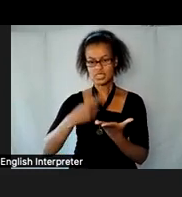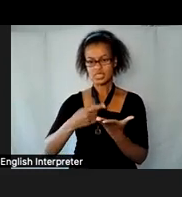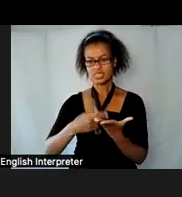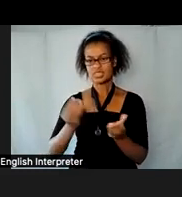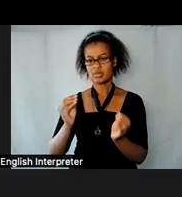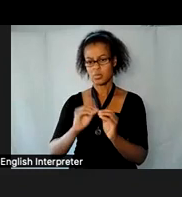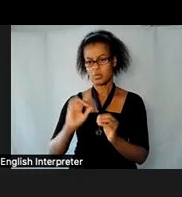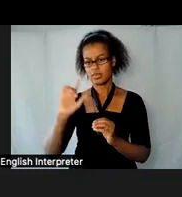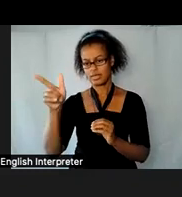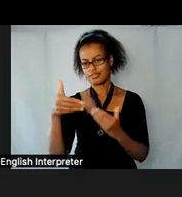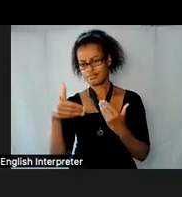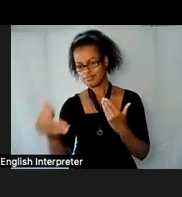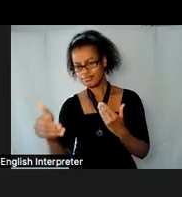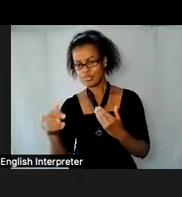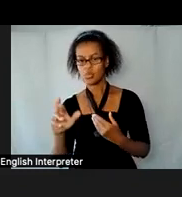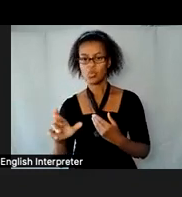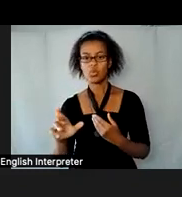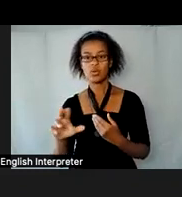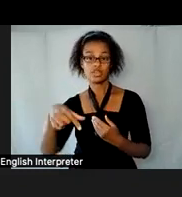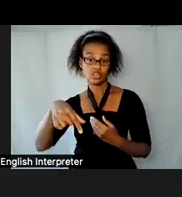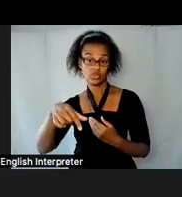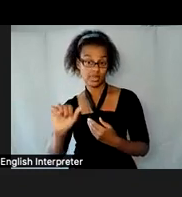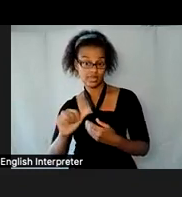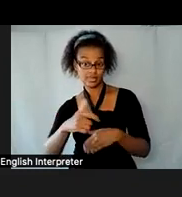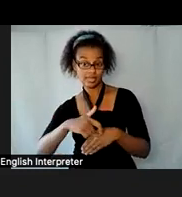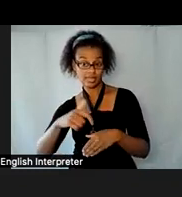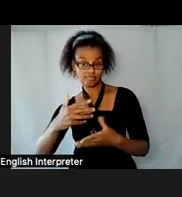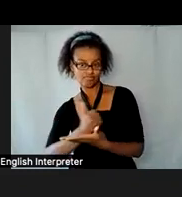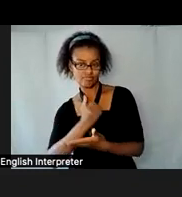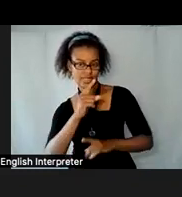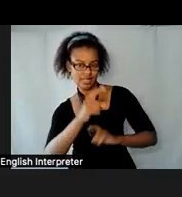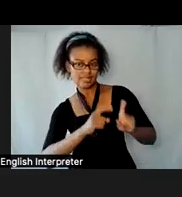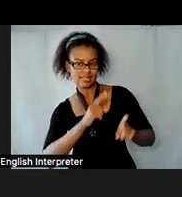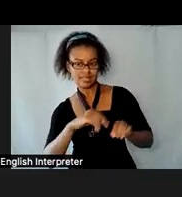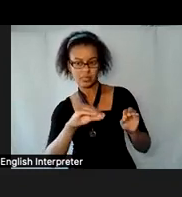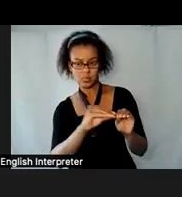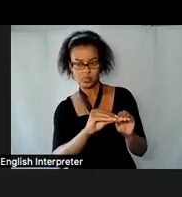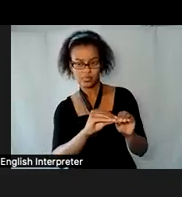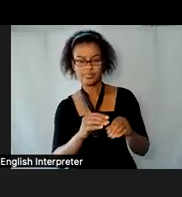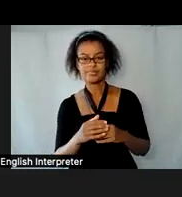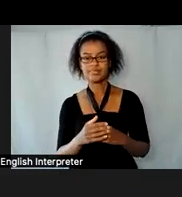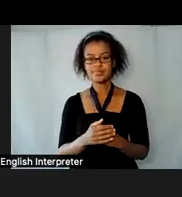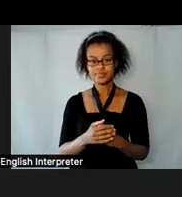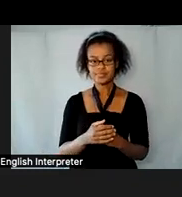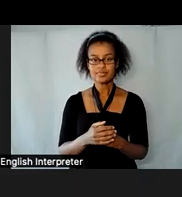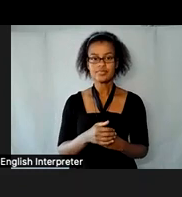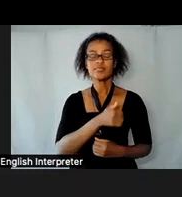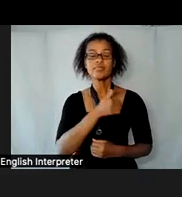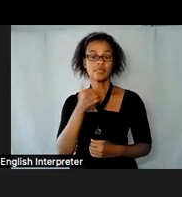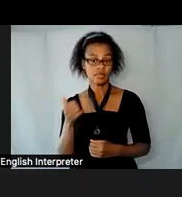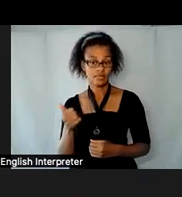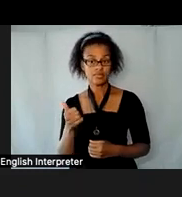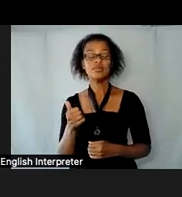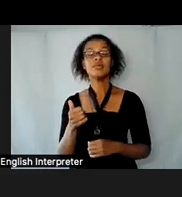We also offer application accessibility support, which, again, is available for the applicants